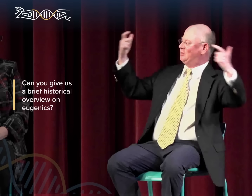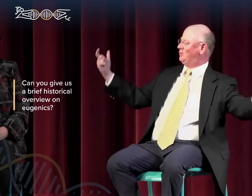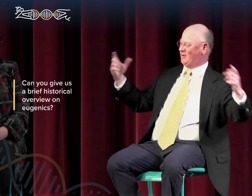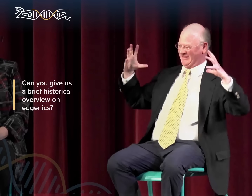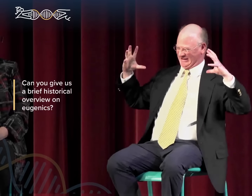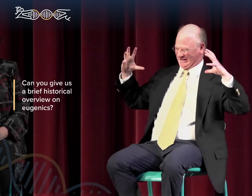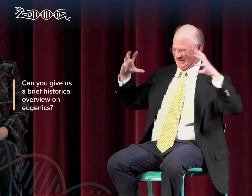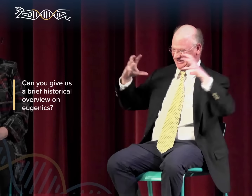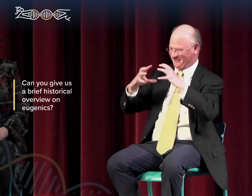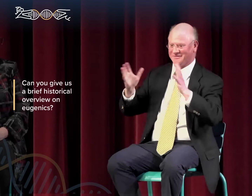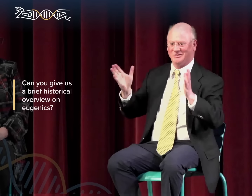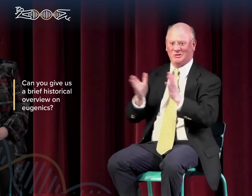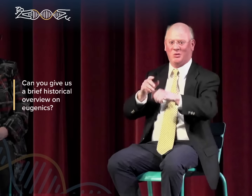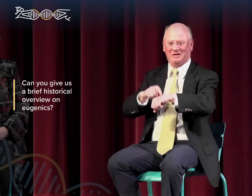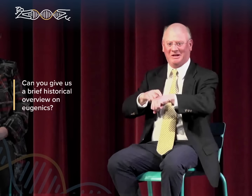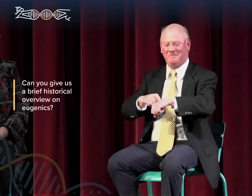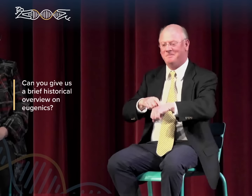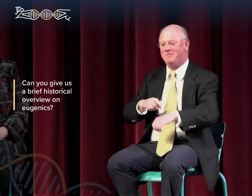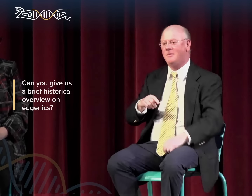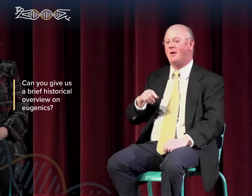Huge question that has very little time to answer.